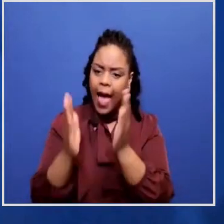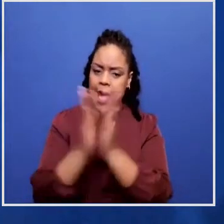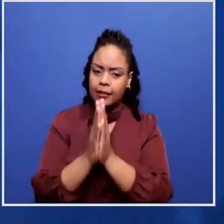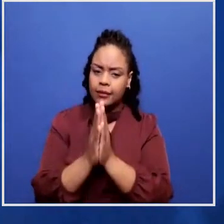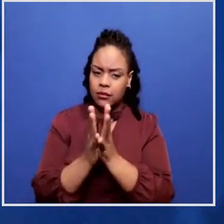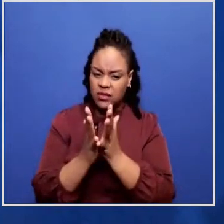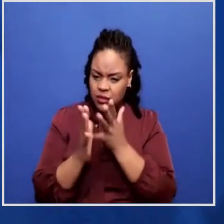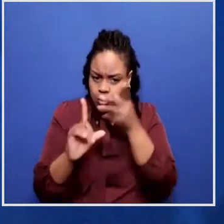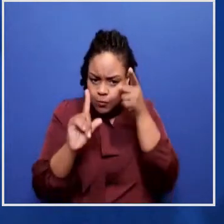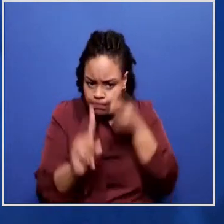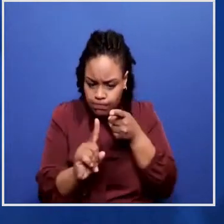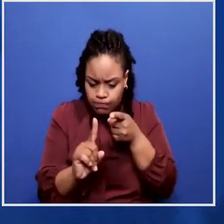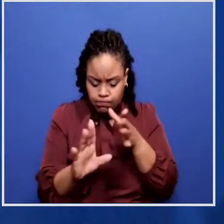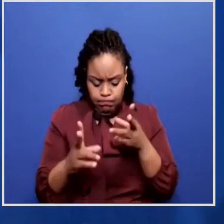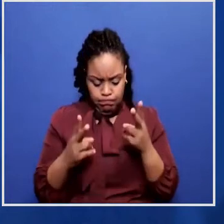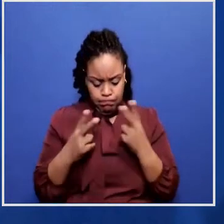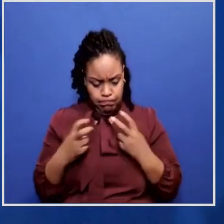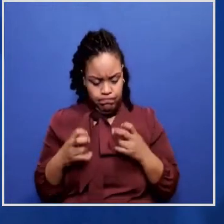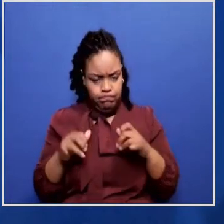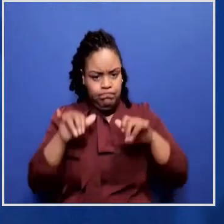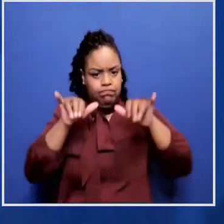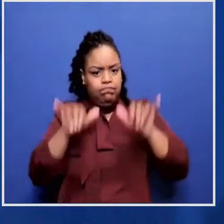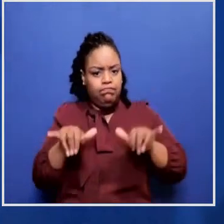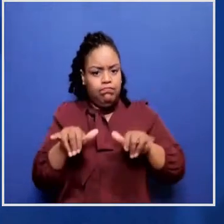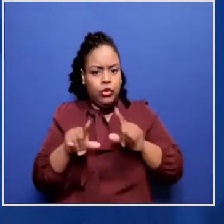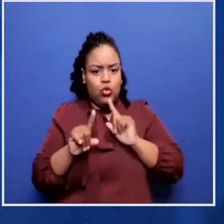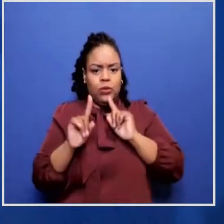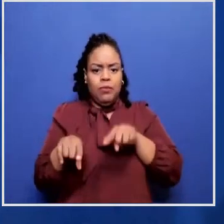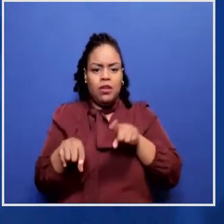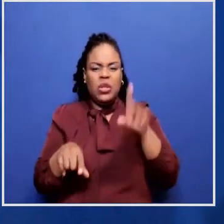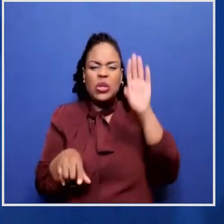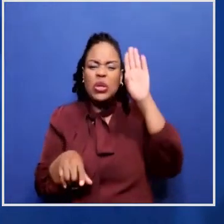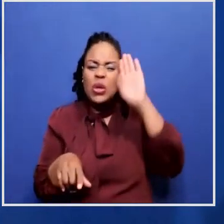SERVICE. 54 YEARS AGO MY FATHER PUBLISHED HIS BOOK, "WHERE DO CHAOS OR COMMUNITY?".